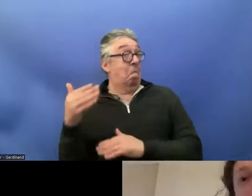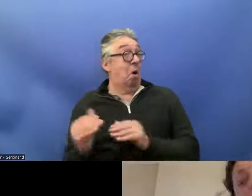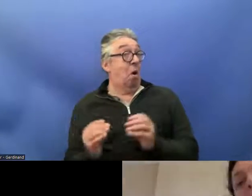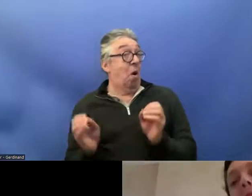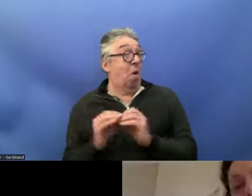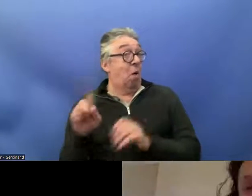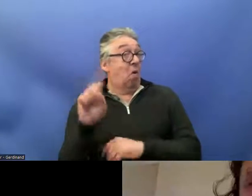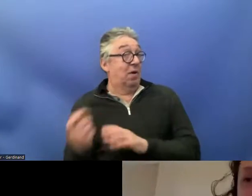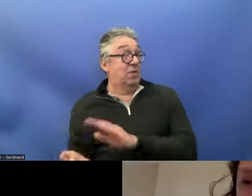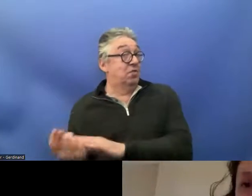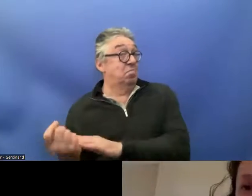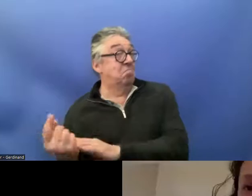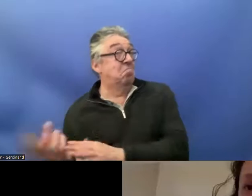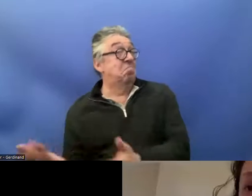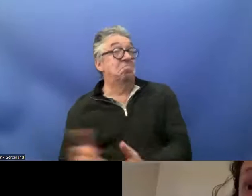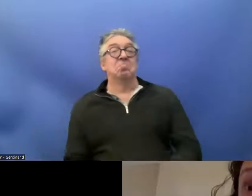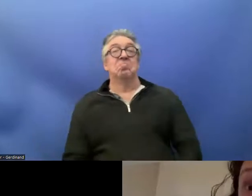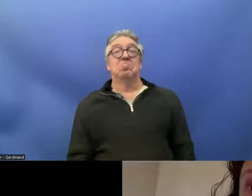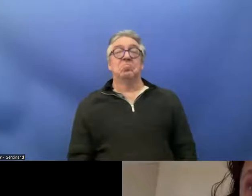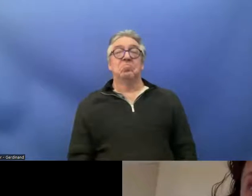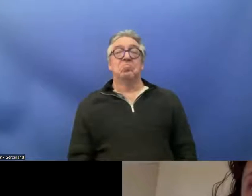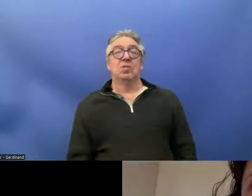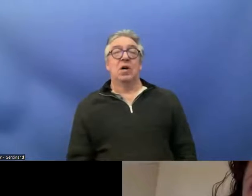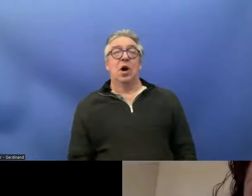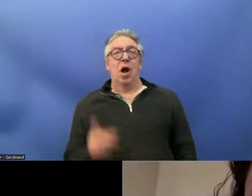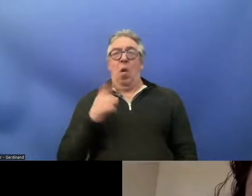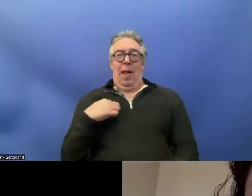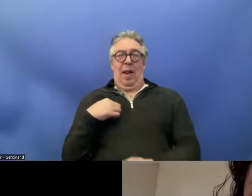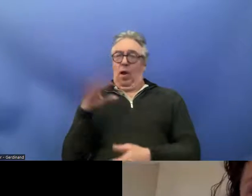So, I'll give you a few at once, if you don't mind and then we'll do rounds.